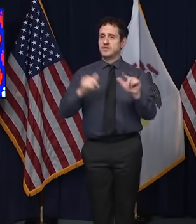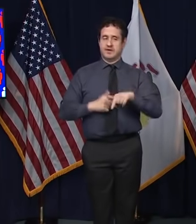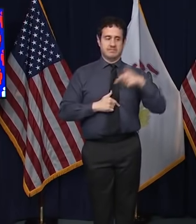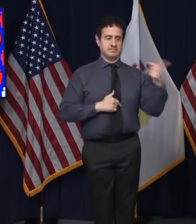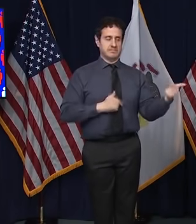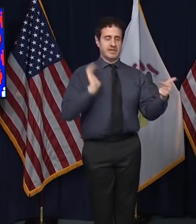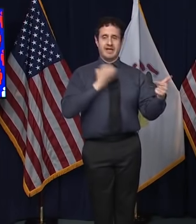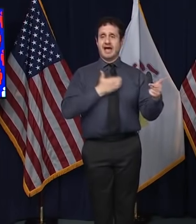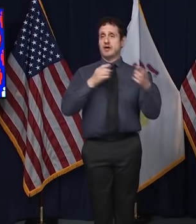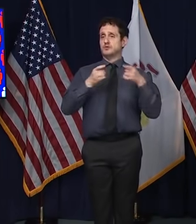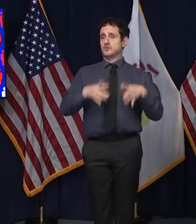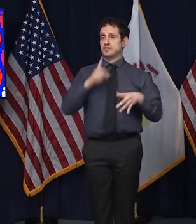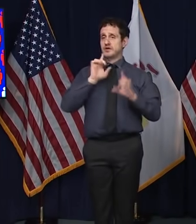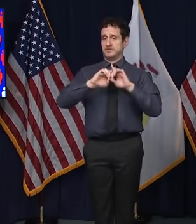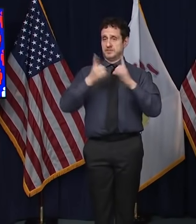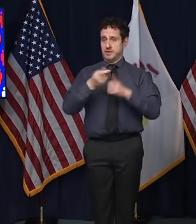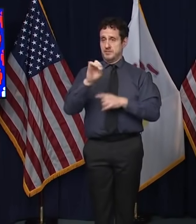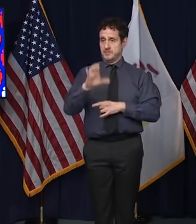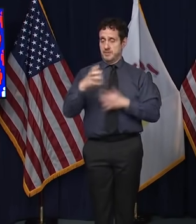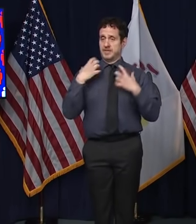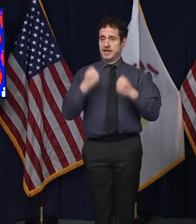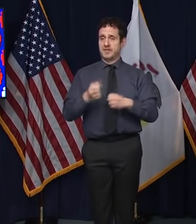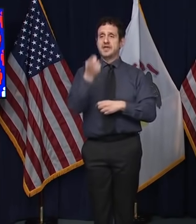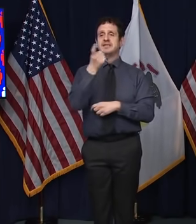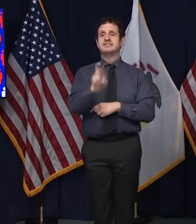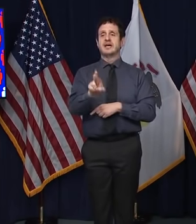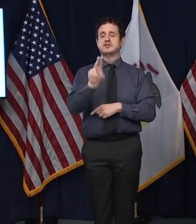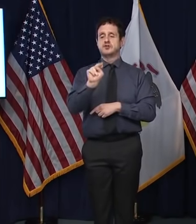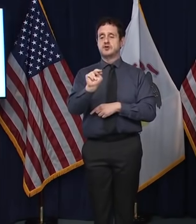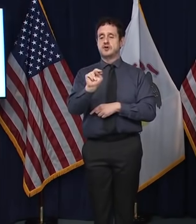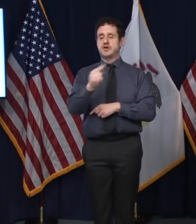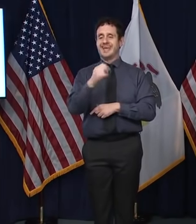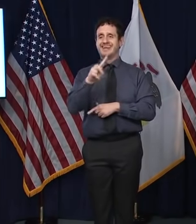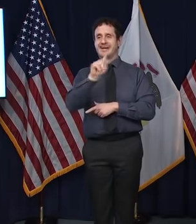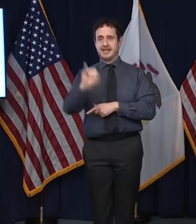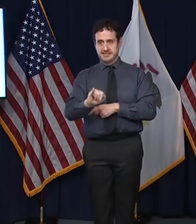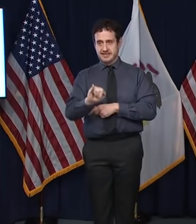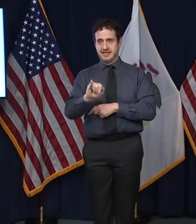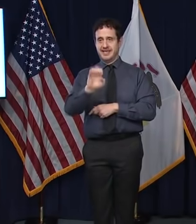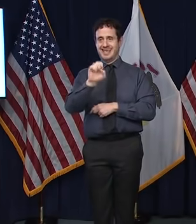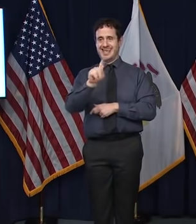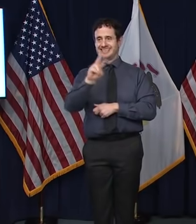with that I would like to turn